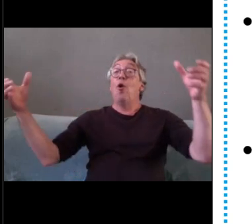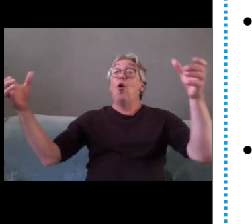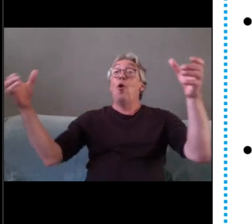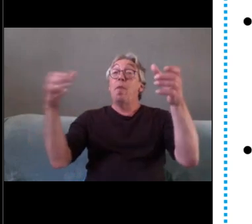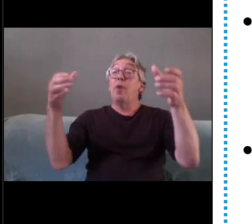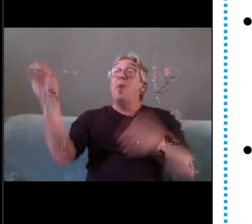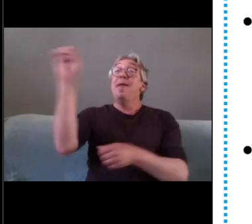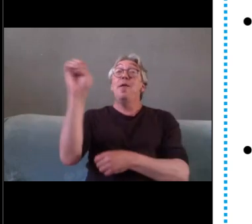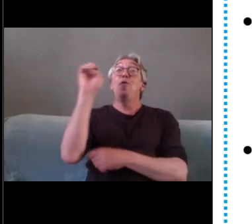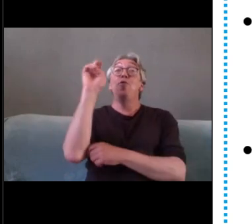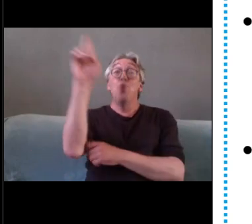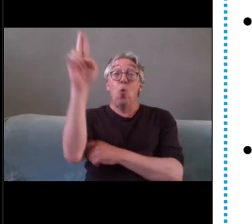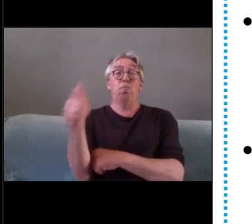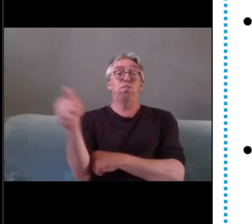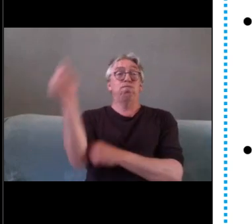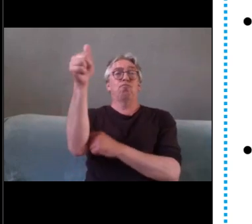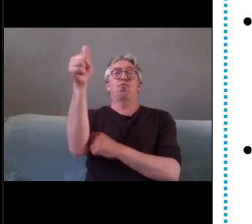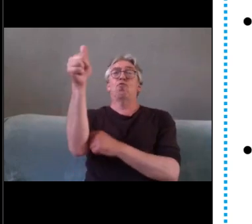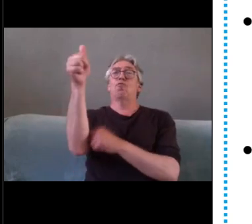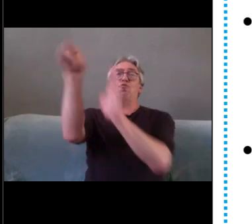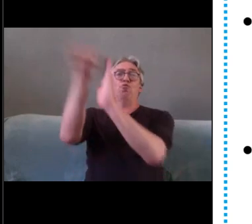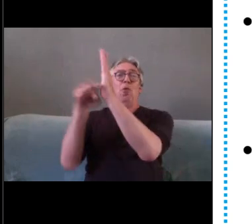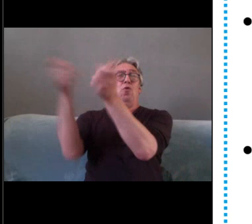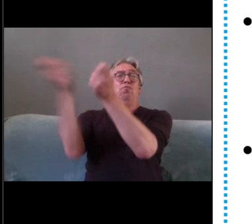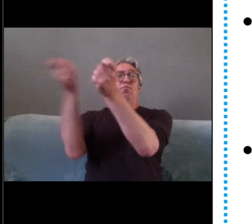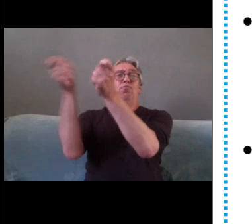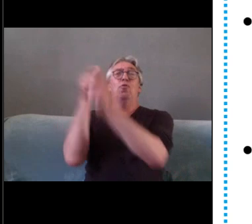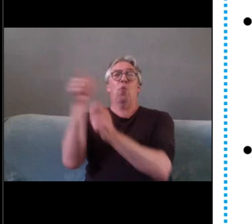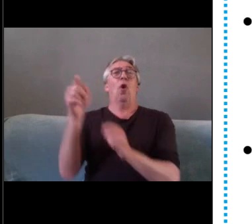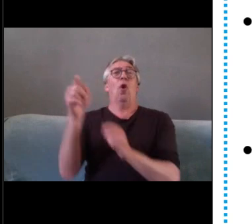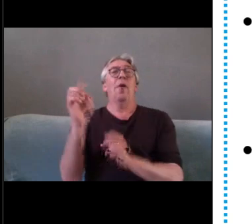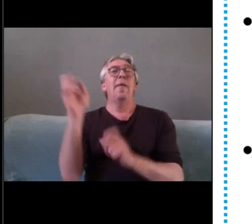This is a European kind of structure but it's important to know about it